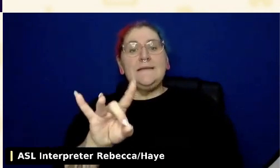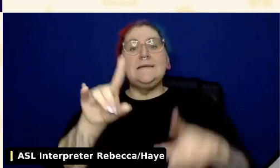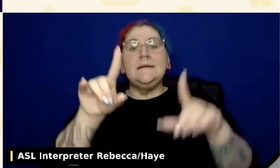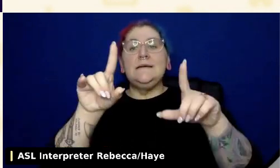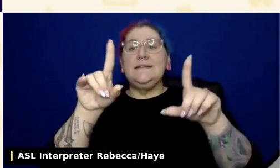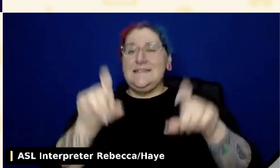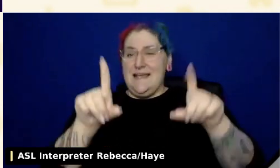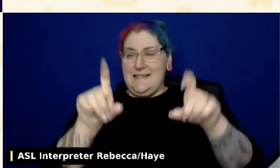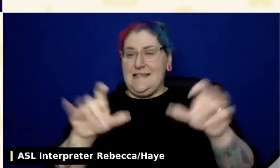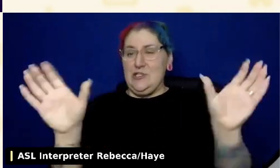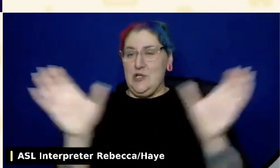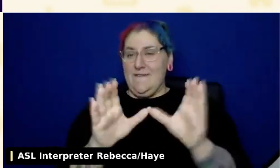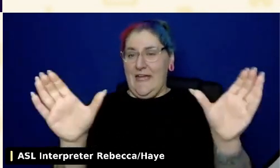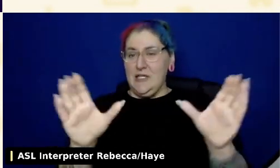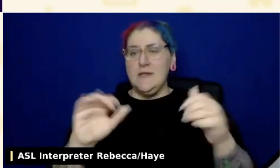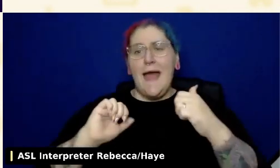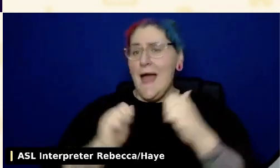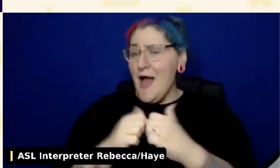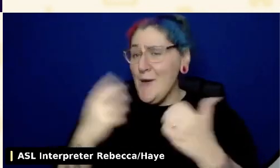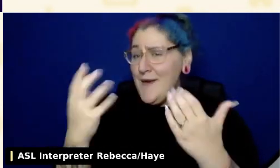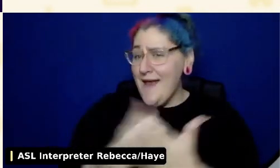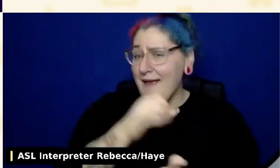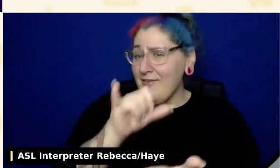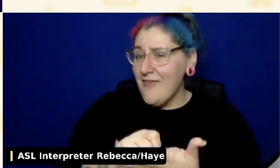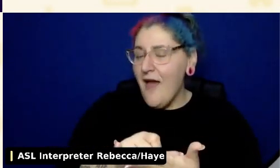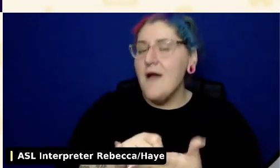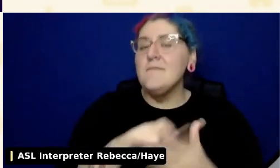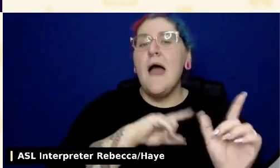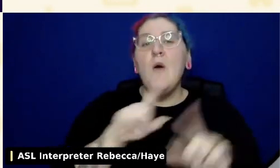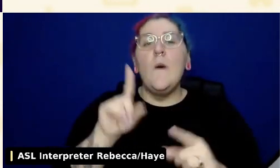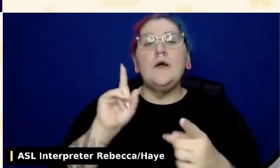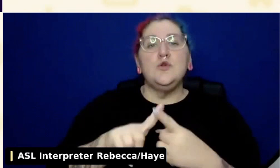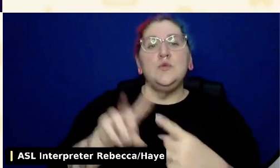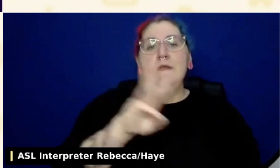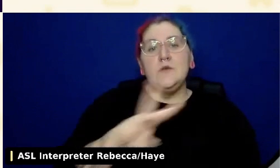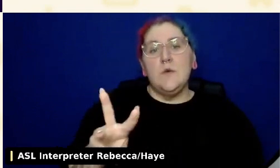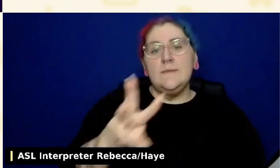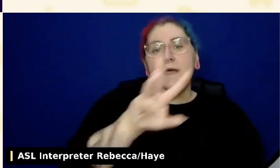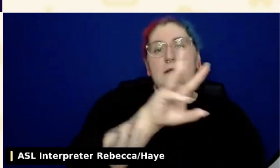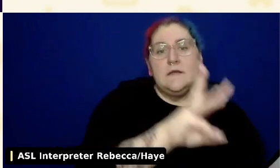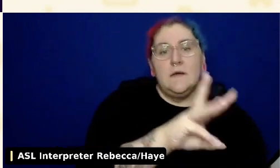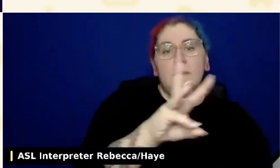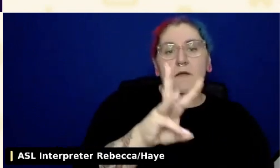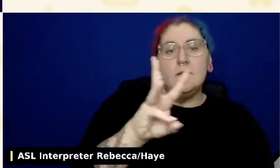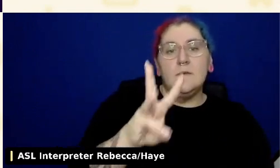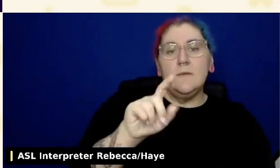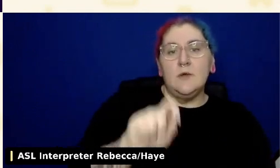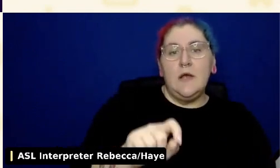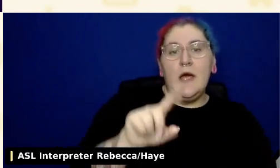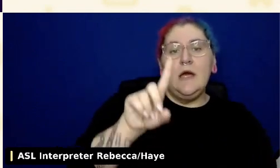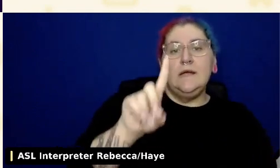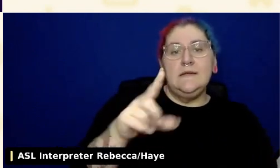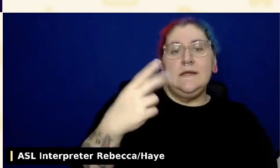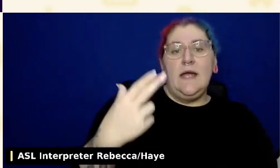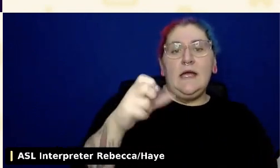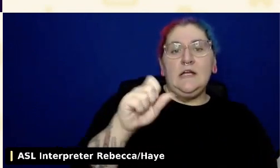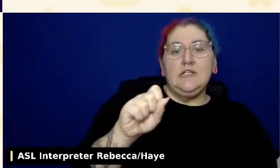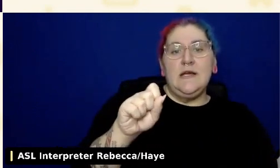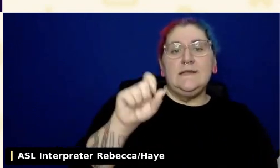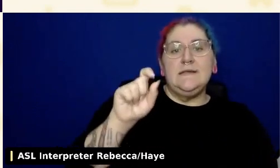It is www.dhs.gov/508-training.